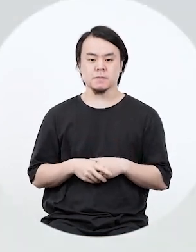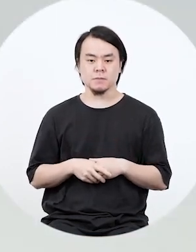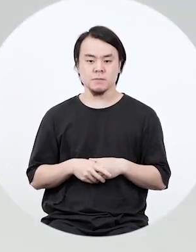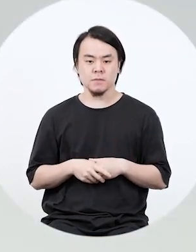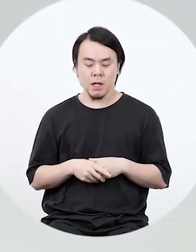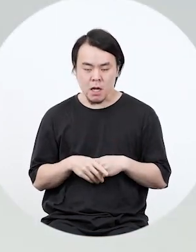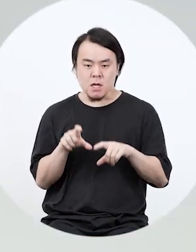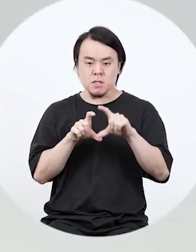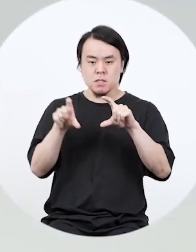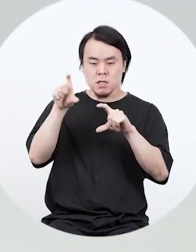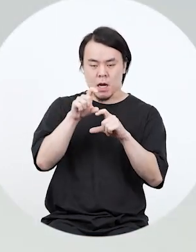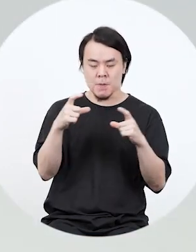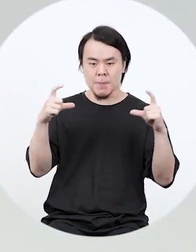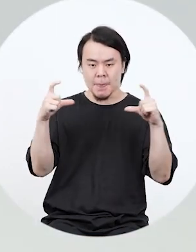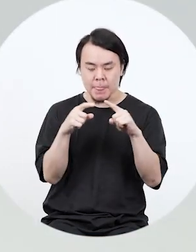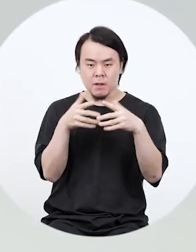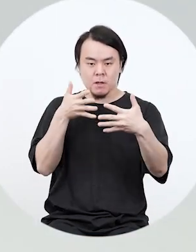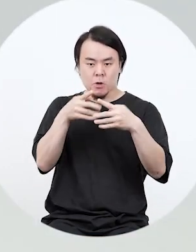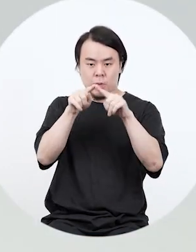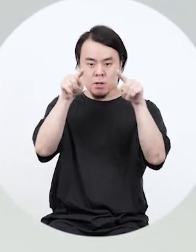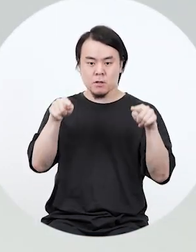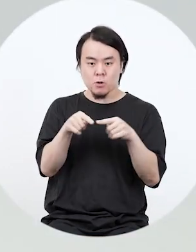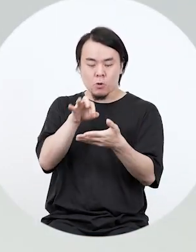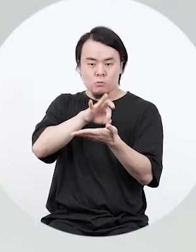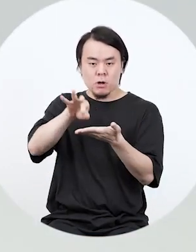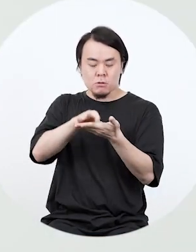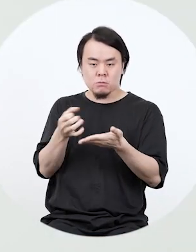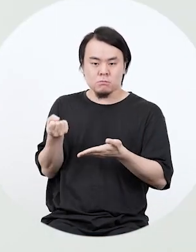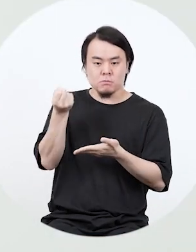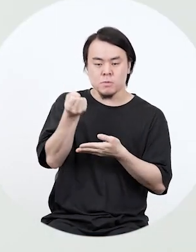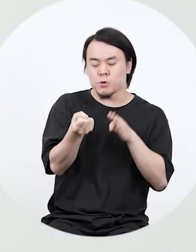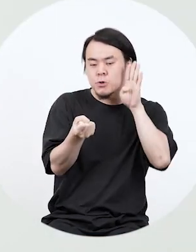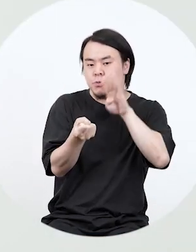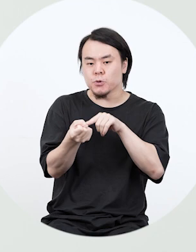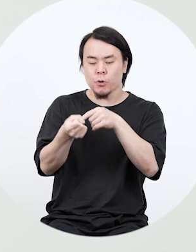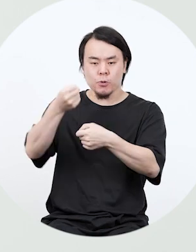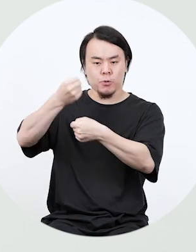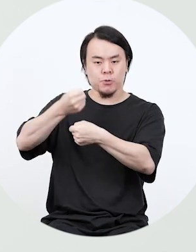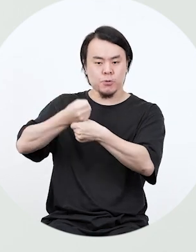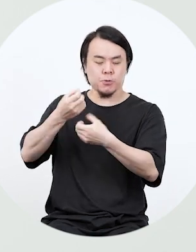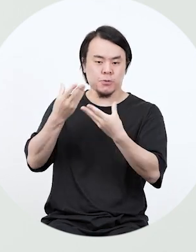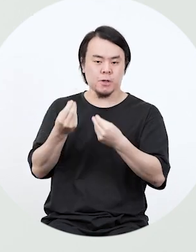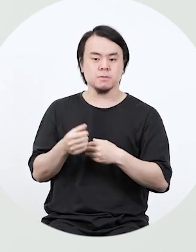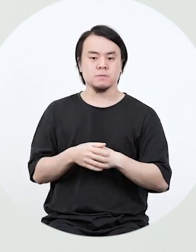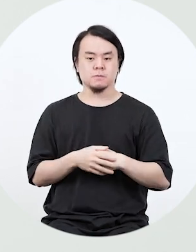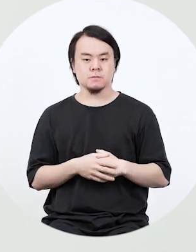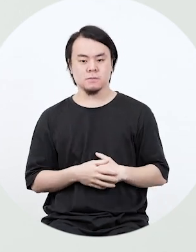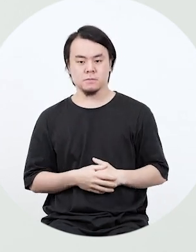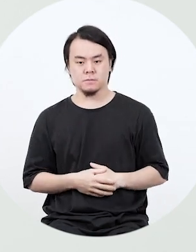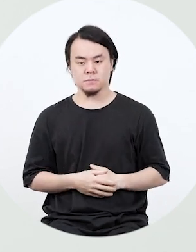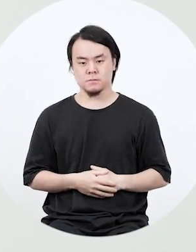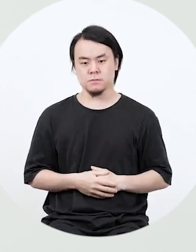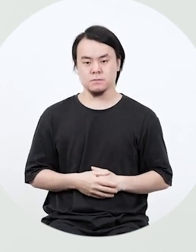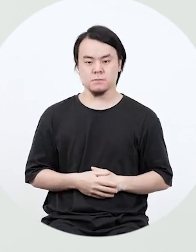Furthermore, we have developed a hand-held type that uses a smaller transparent display.